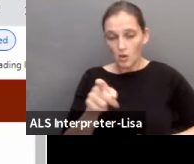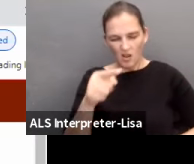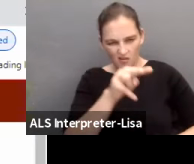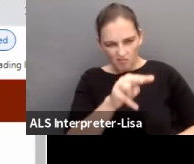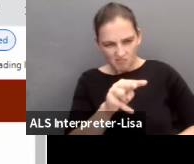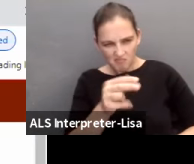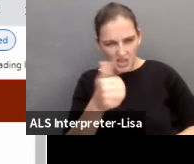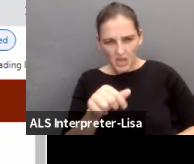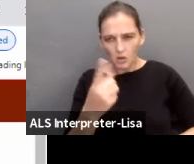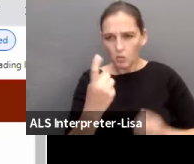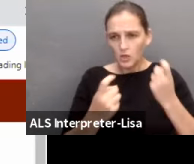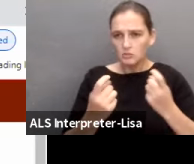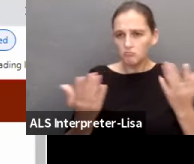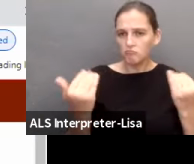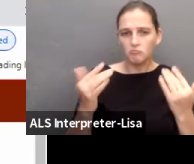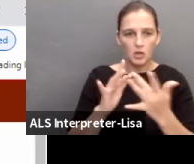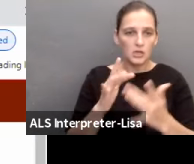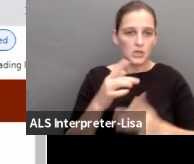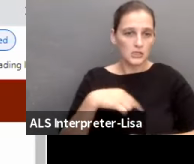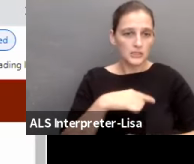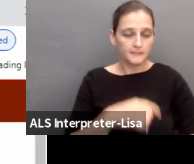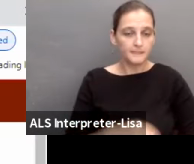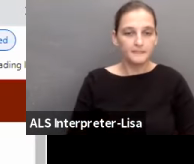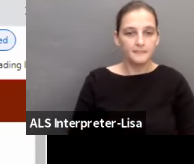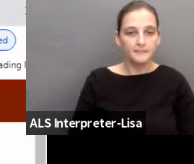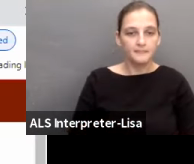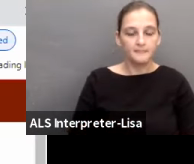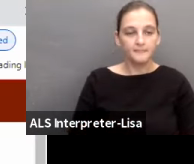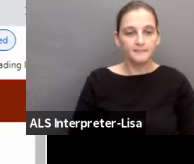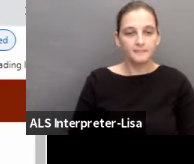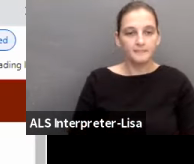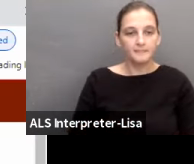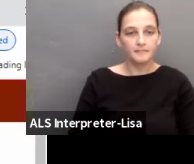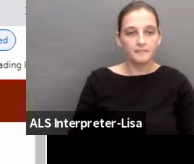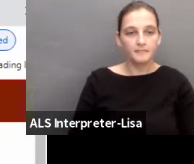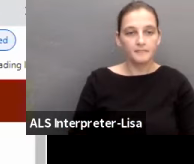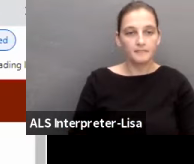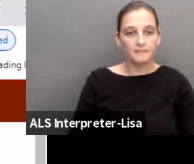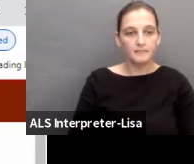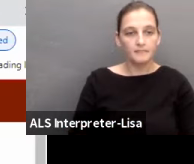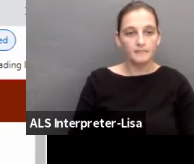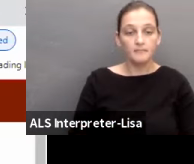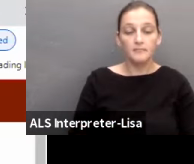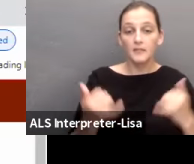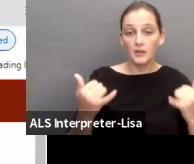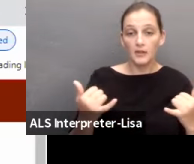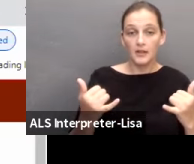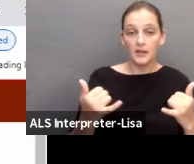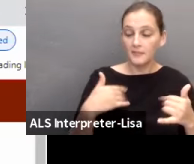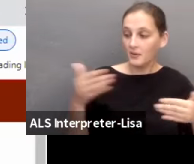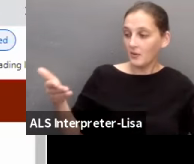hesitate to contact us, and at this. time, I would like to welcome Peggy Holtz